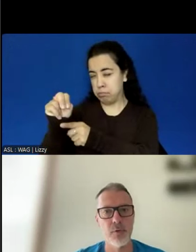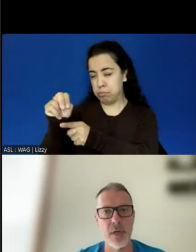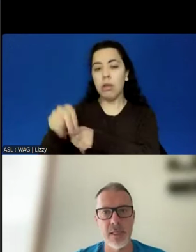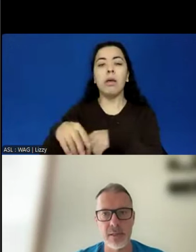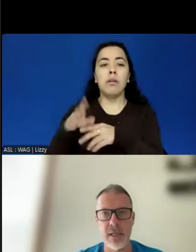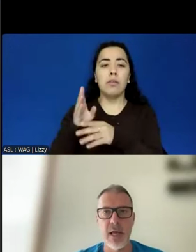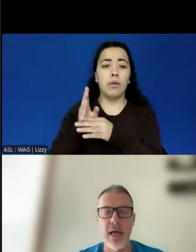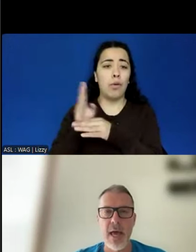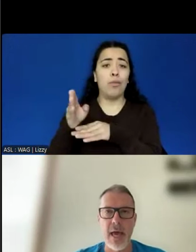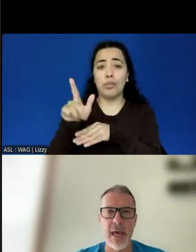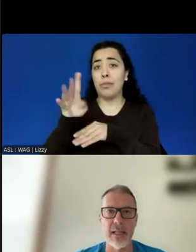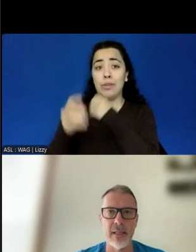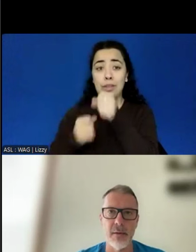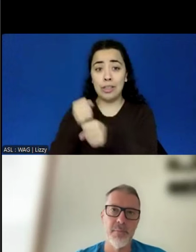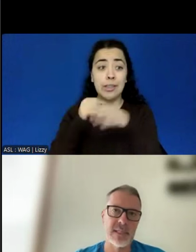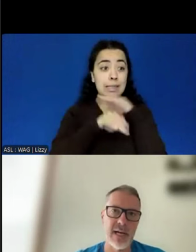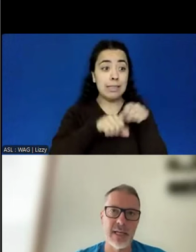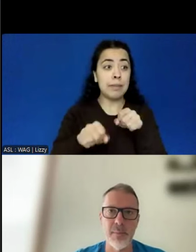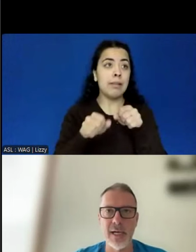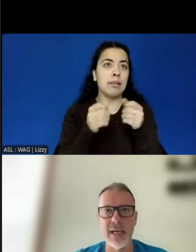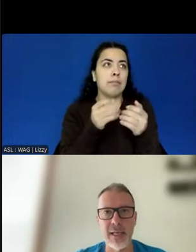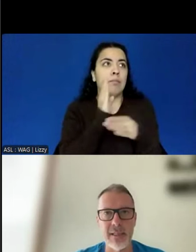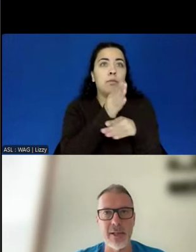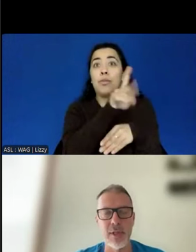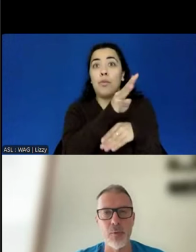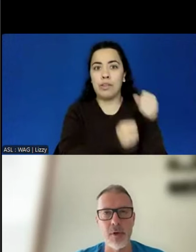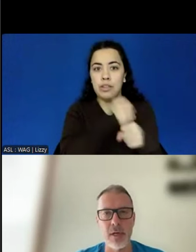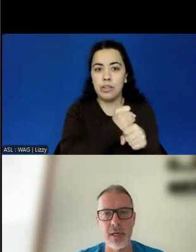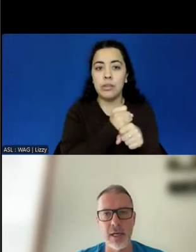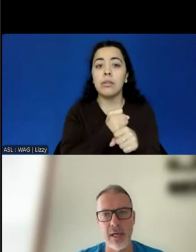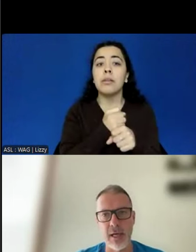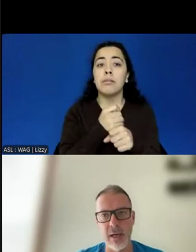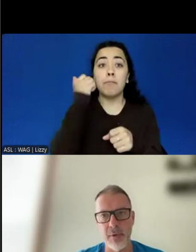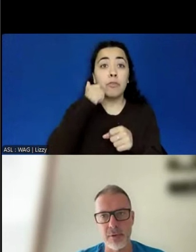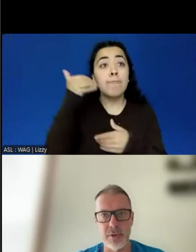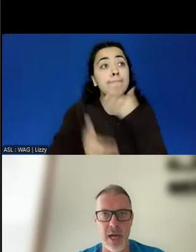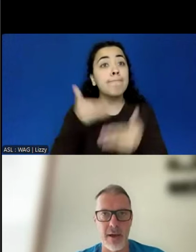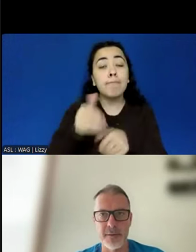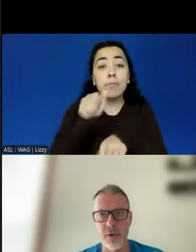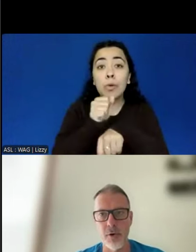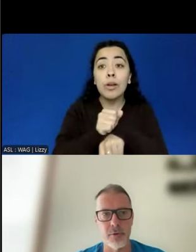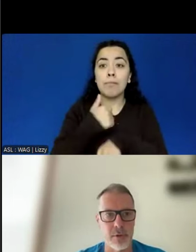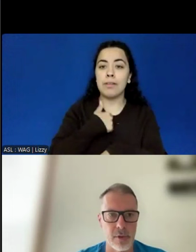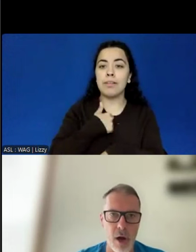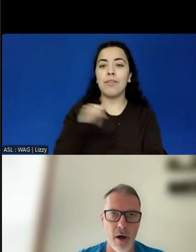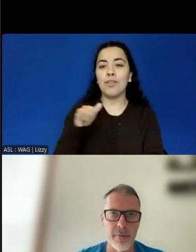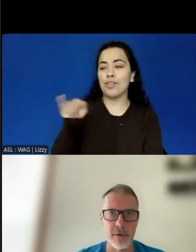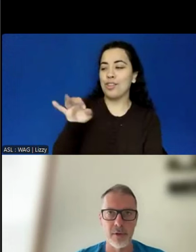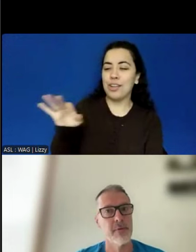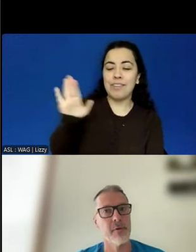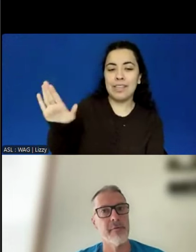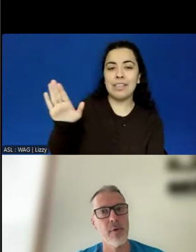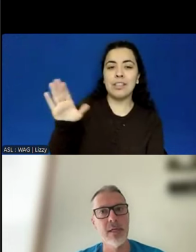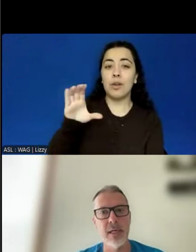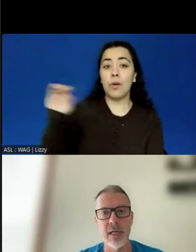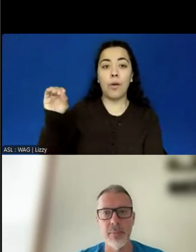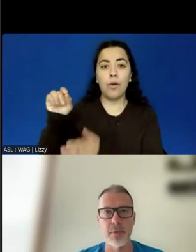20 years. And besides my day-to-day work, I am Jeff's co-chair of Content for Everyone, a book